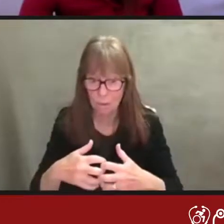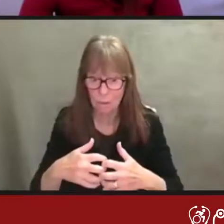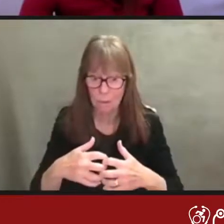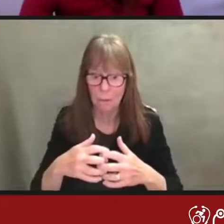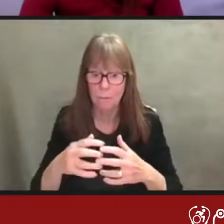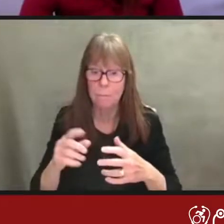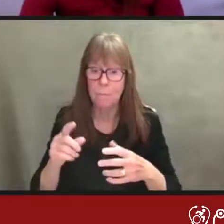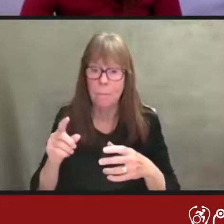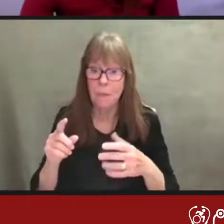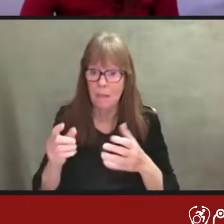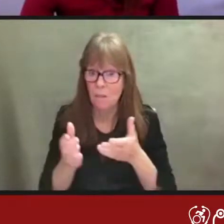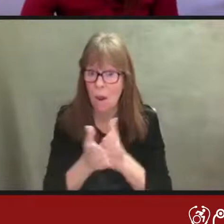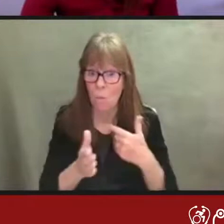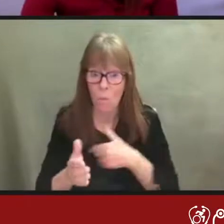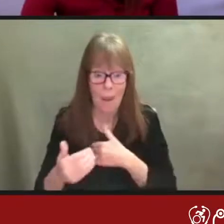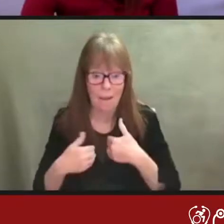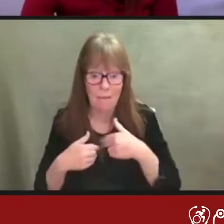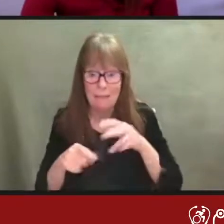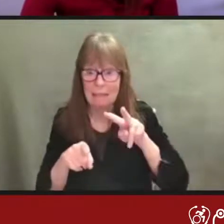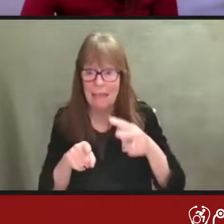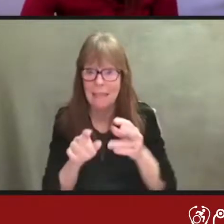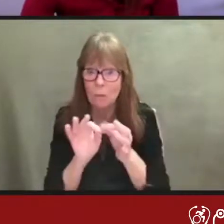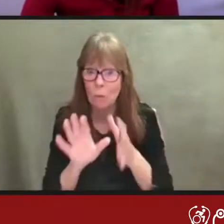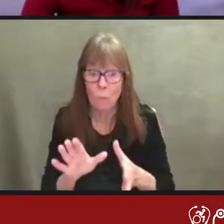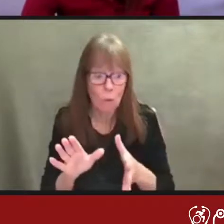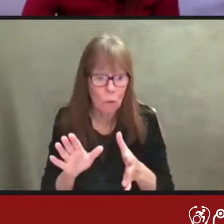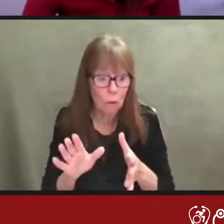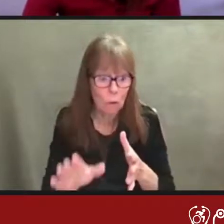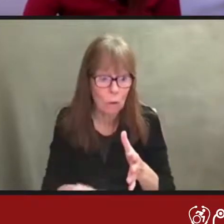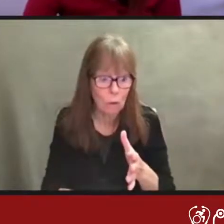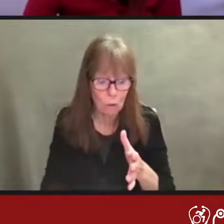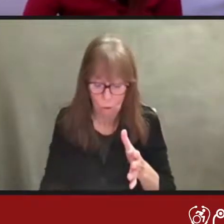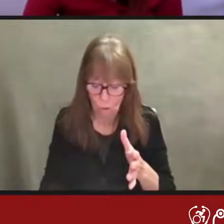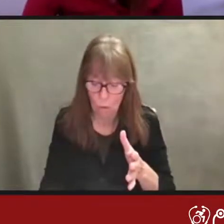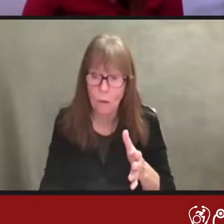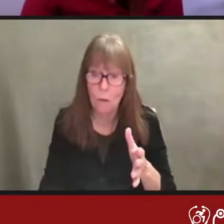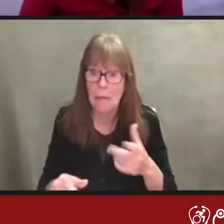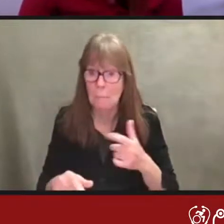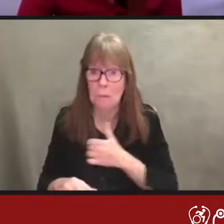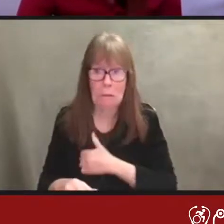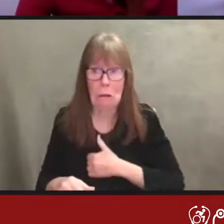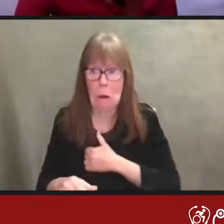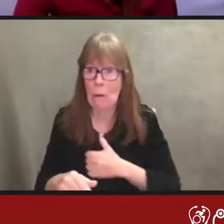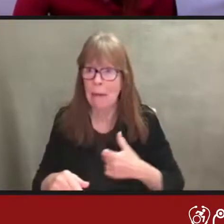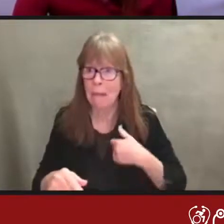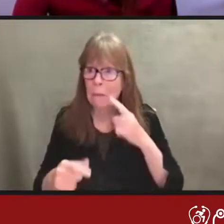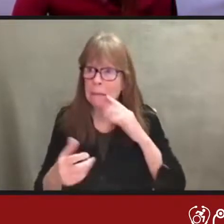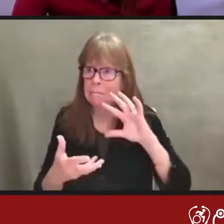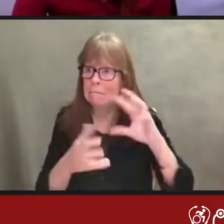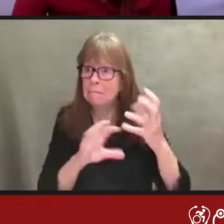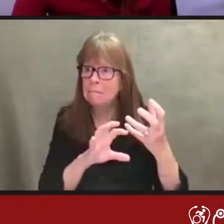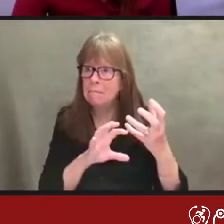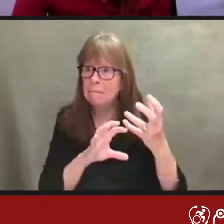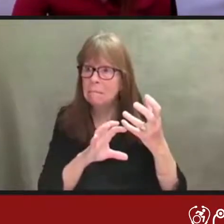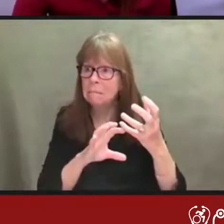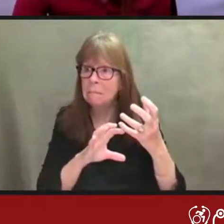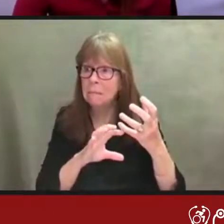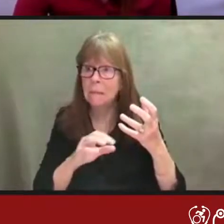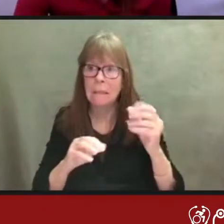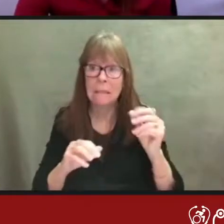Do we have our second ASL interpreter? Sorry if this was any fault of ours.